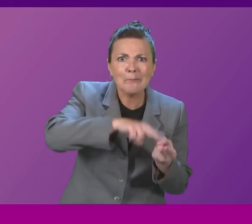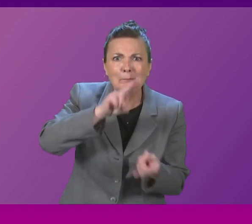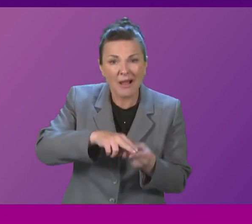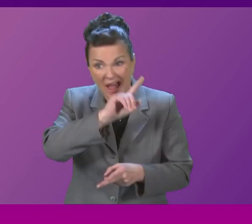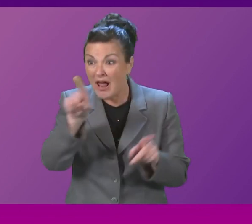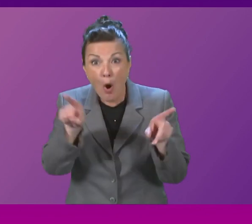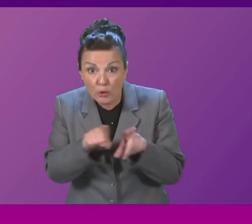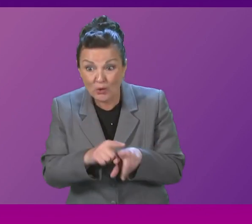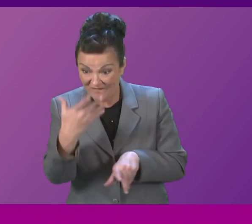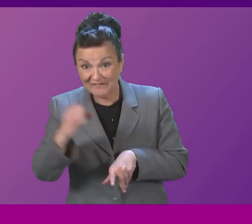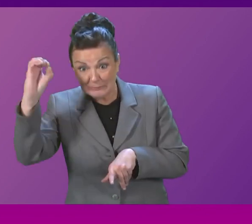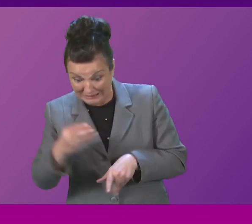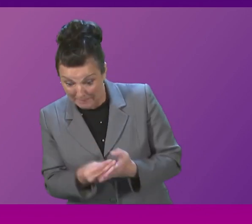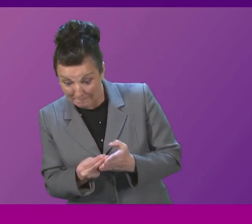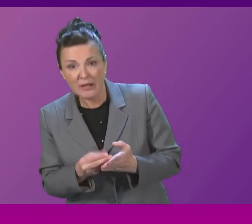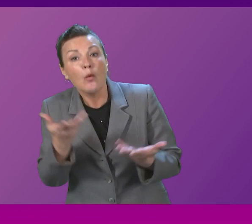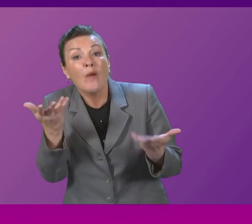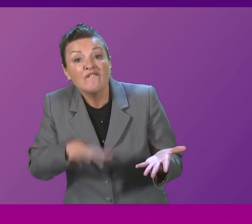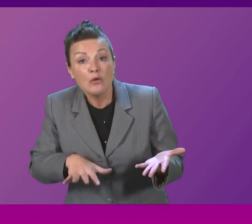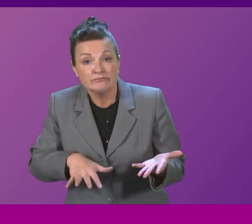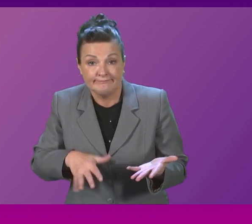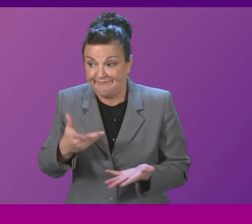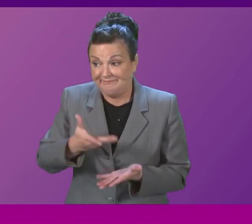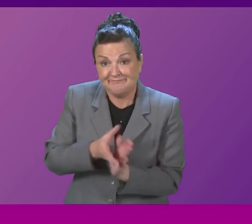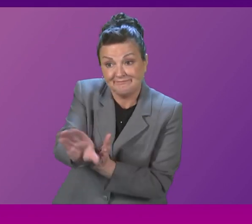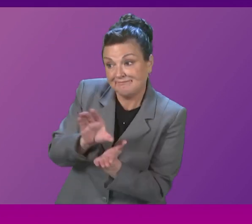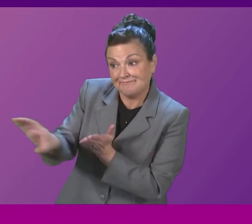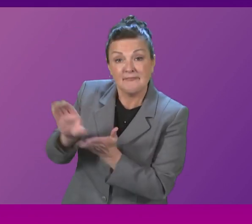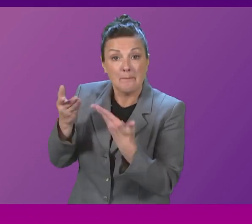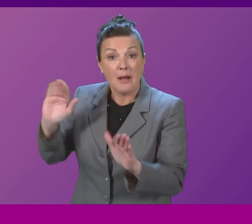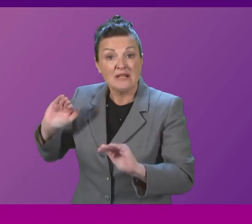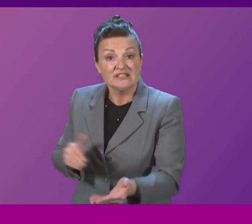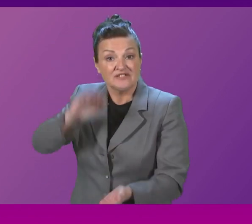Budgets for this Government, set at a time when inflation was 3 per cent, are now being